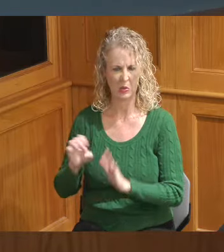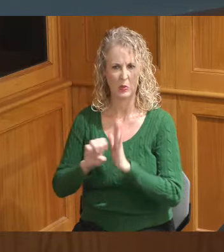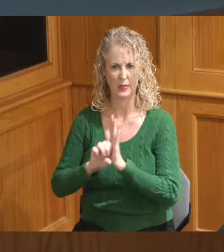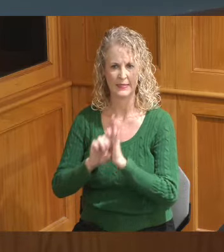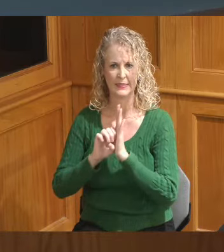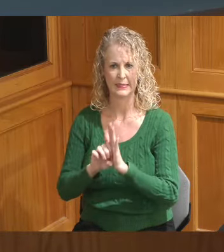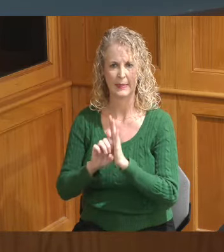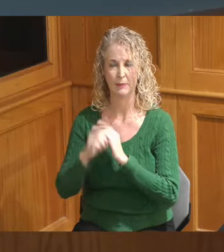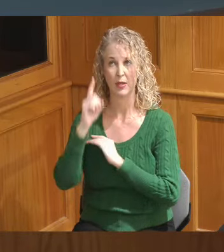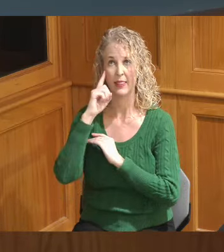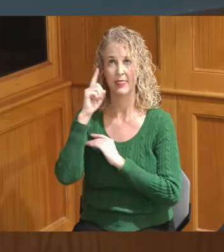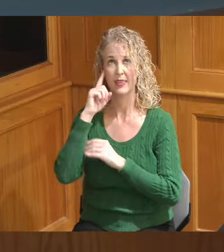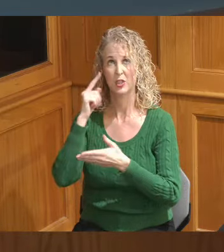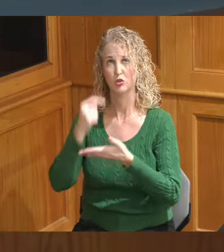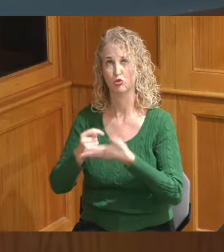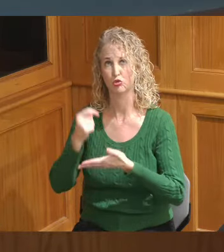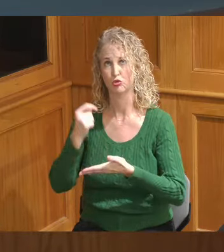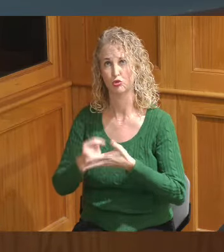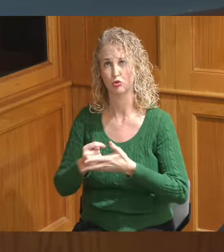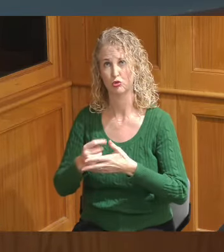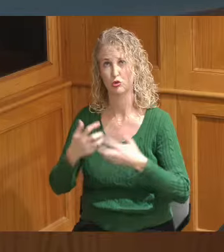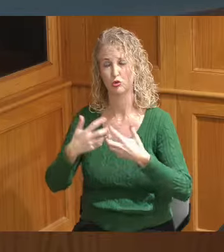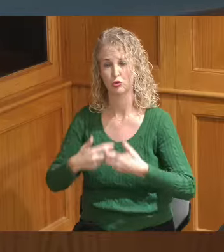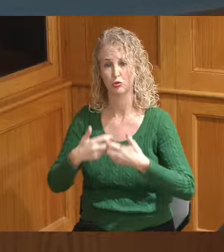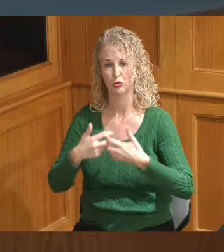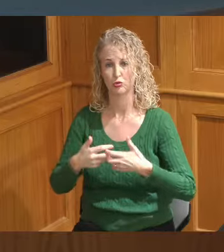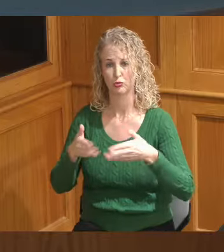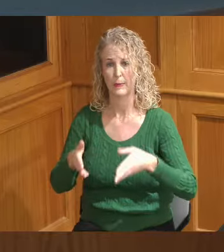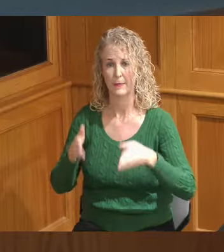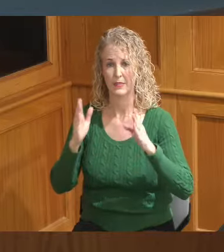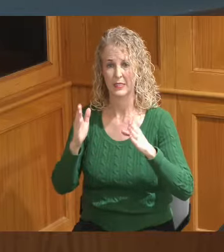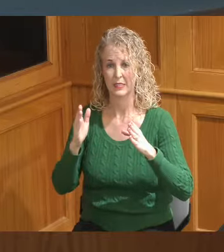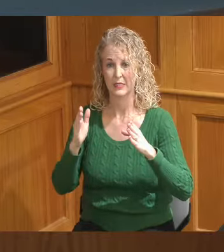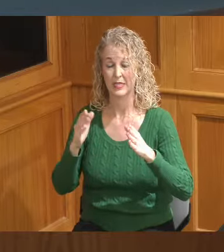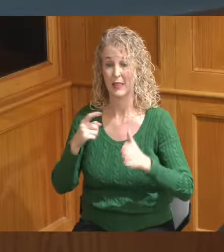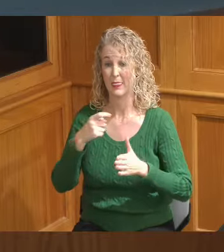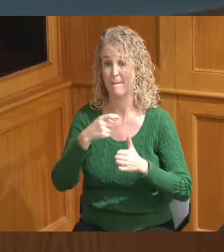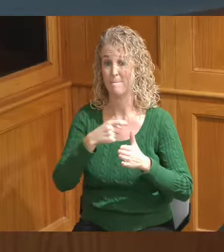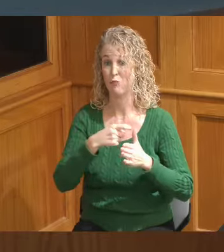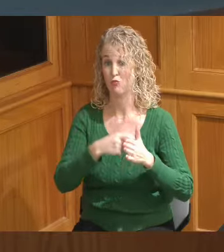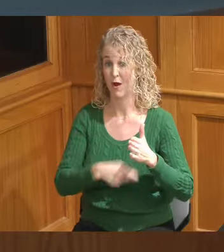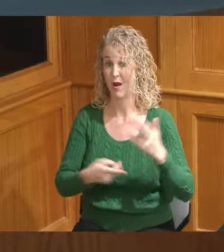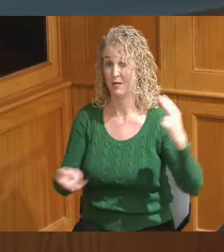I think it was a treatment facility that had gone up dramatically in price due to economic